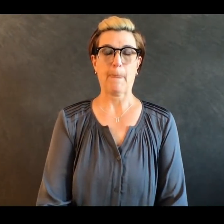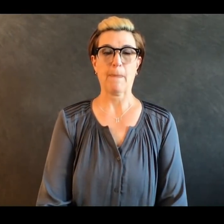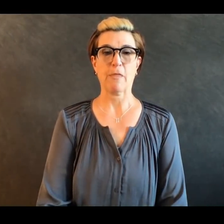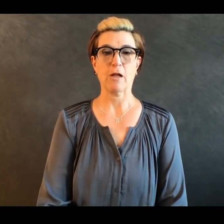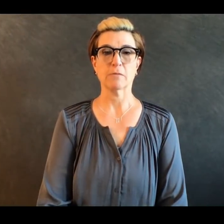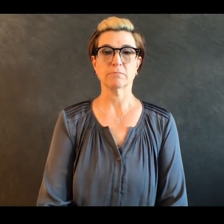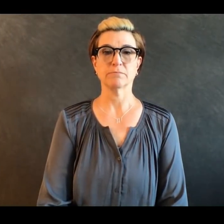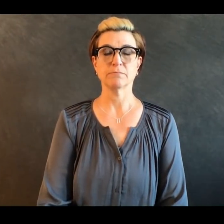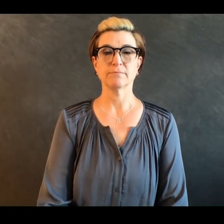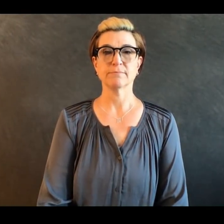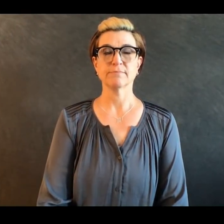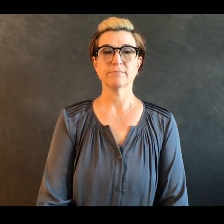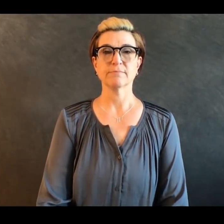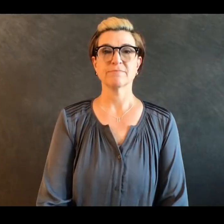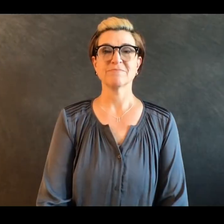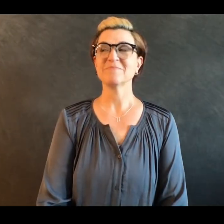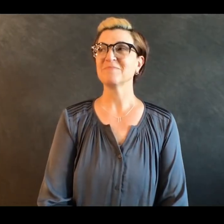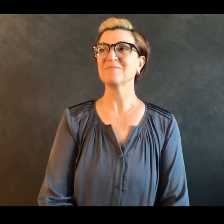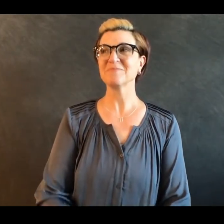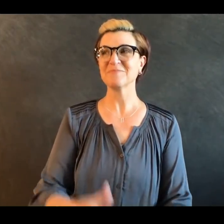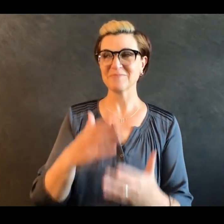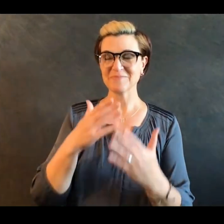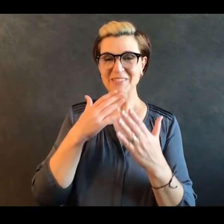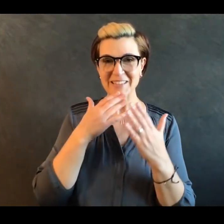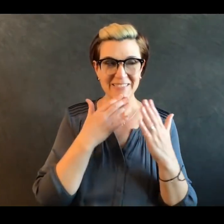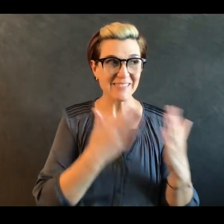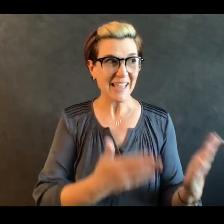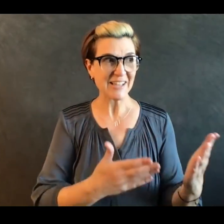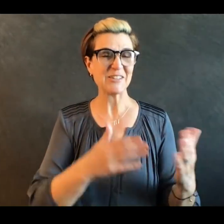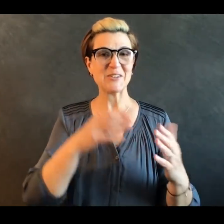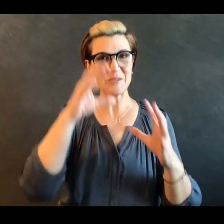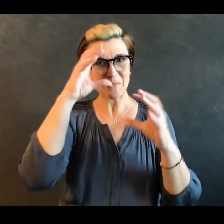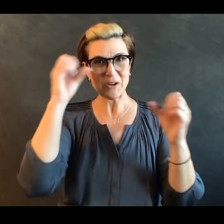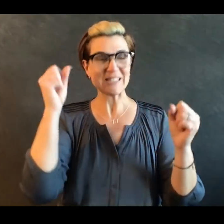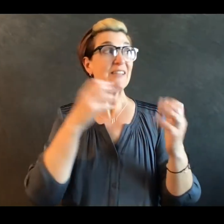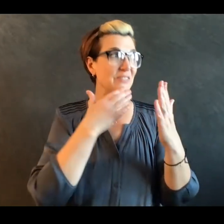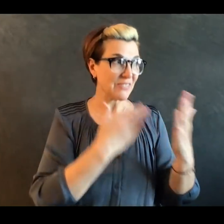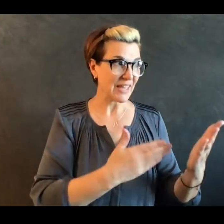Thank You mr. president and thank you for summarizing on the States and what